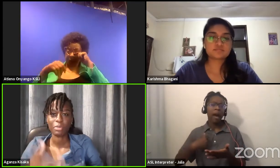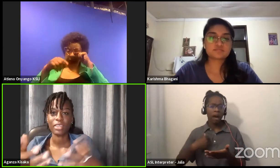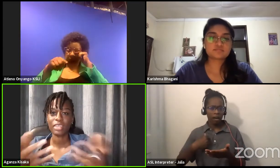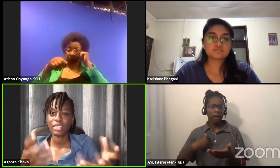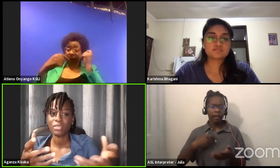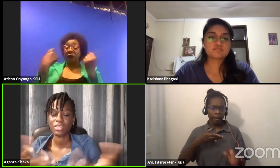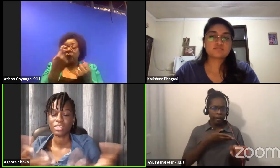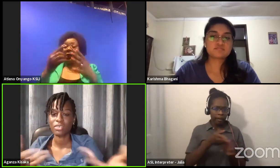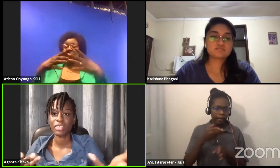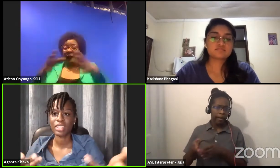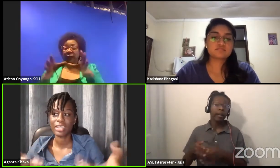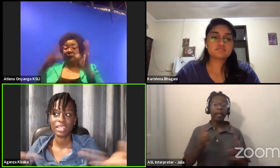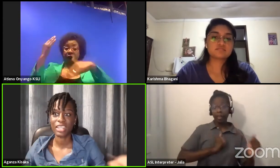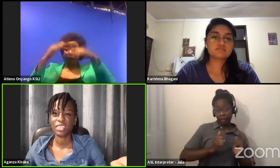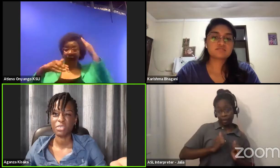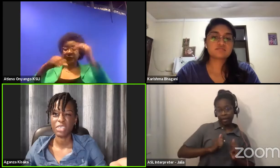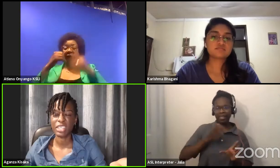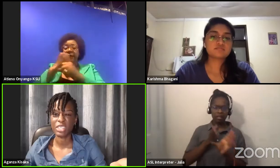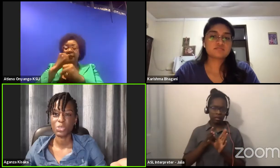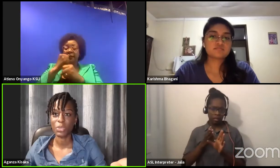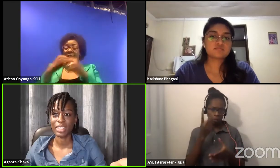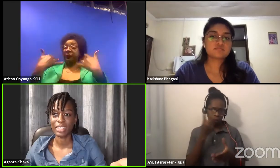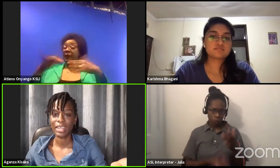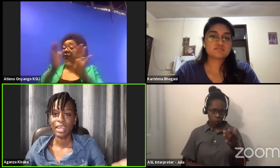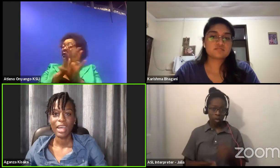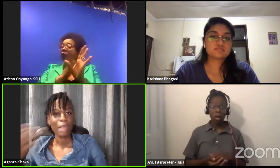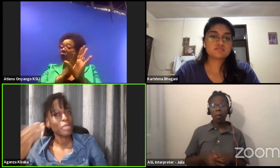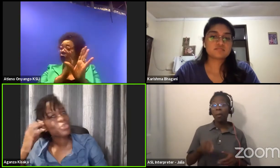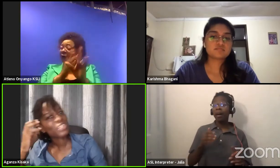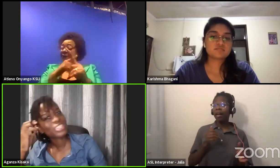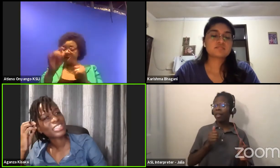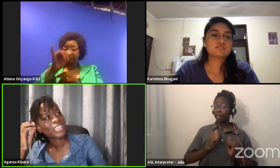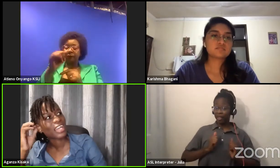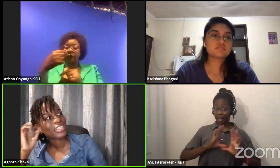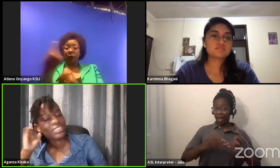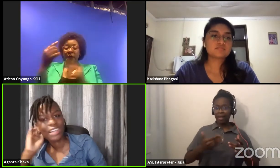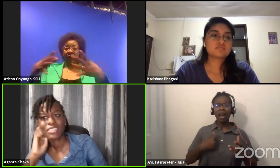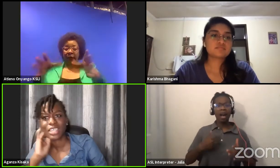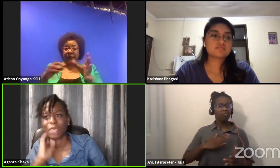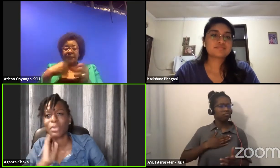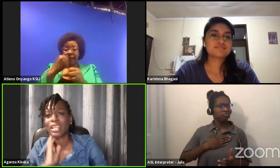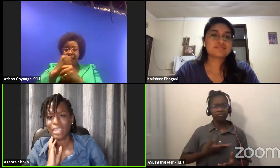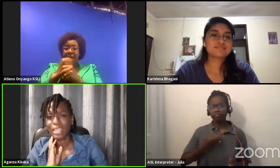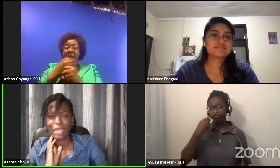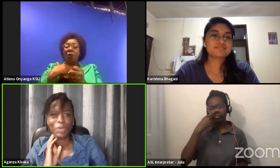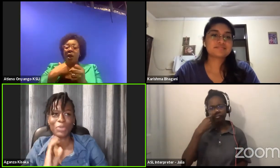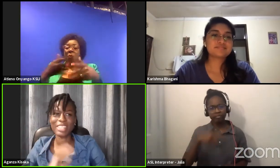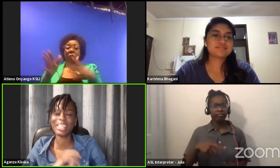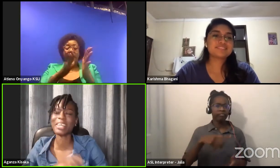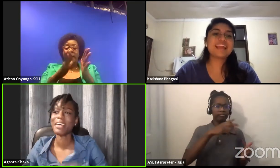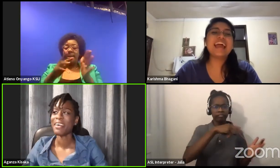but theater was the only class that I did their meetings willingly. I mean, who reads Stanislavski willingly and who reads?